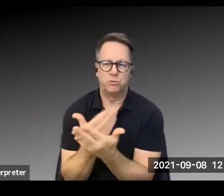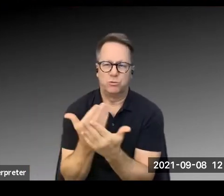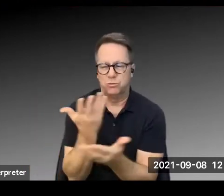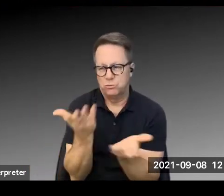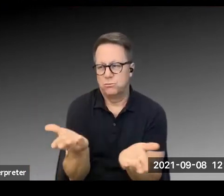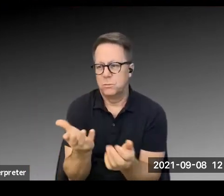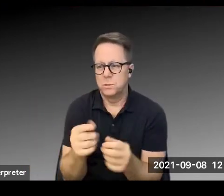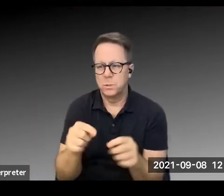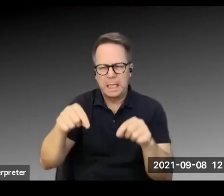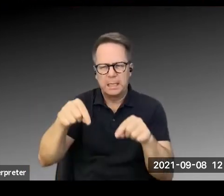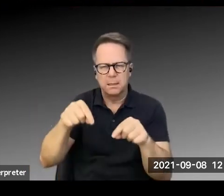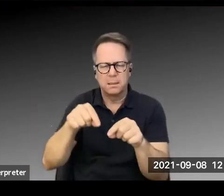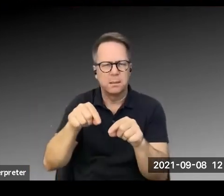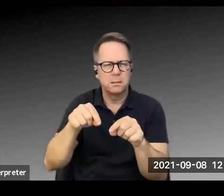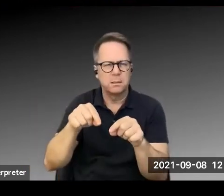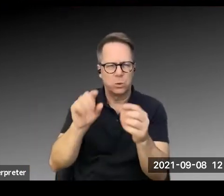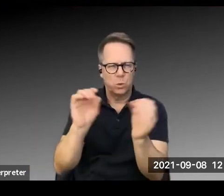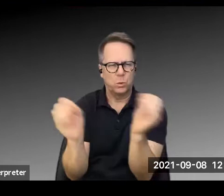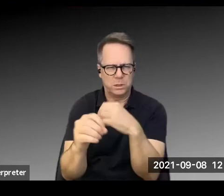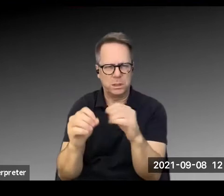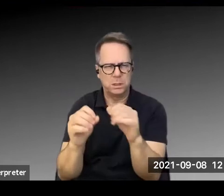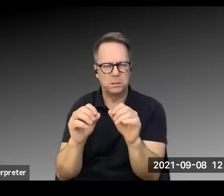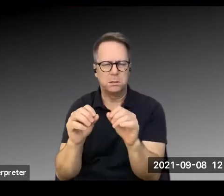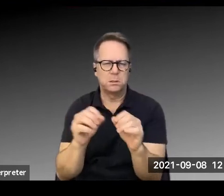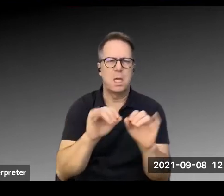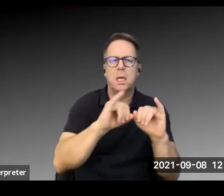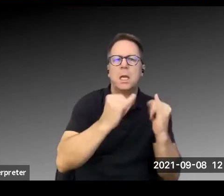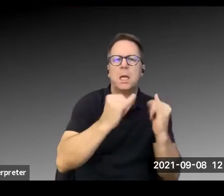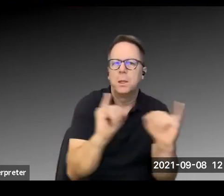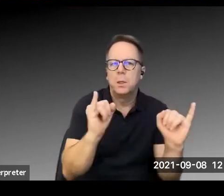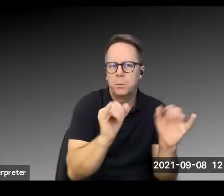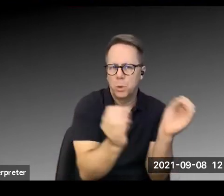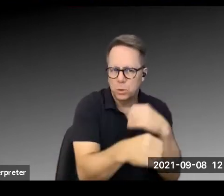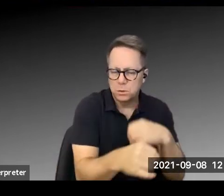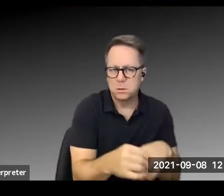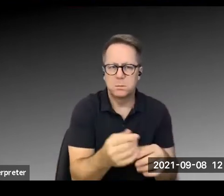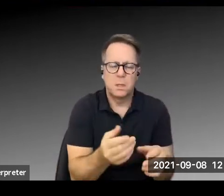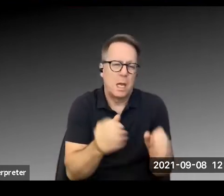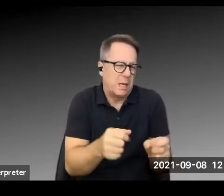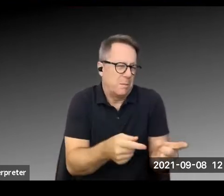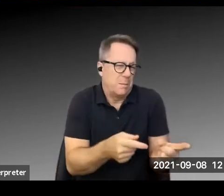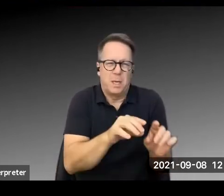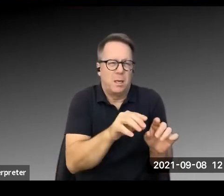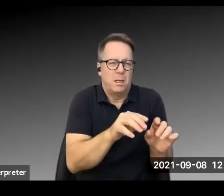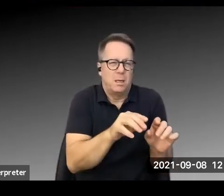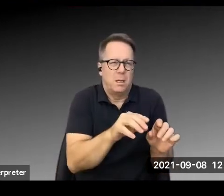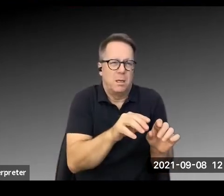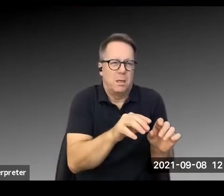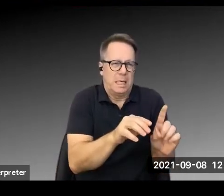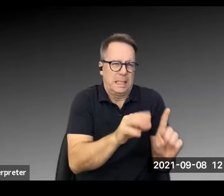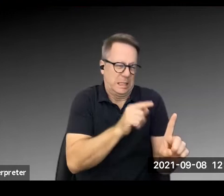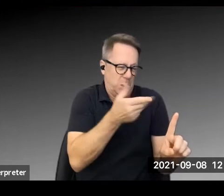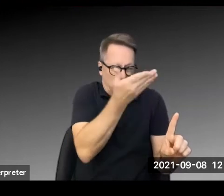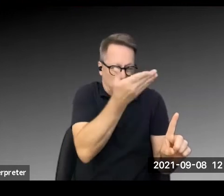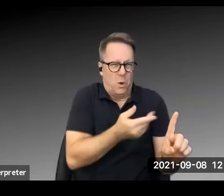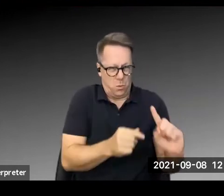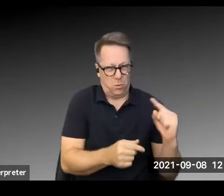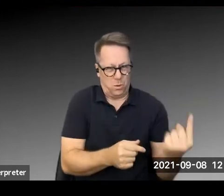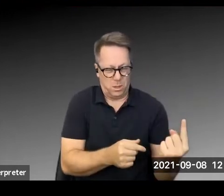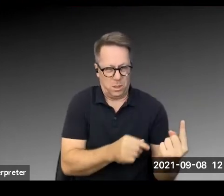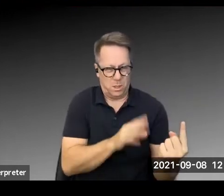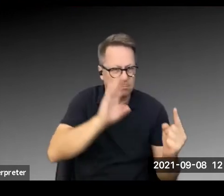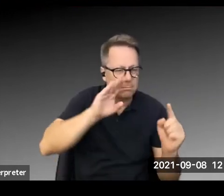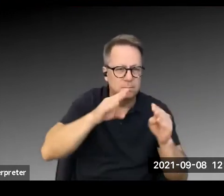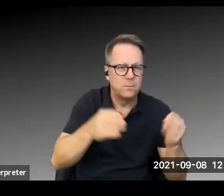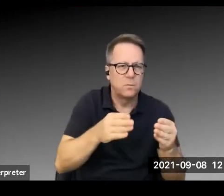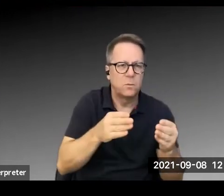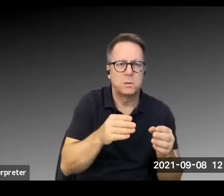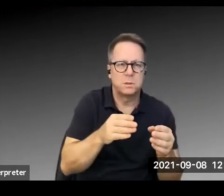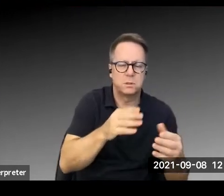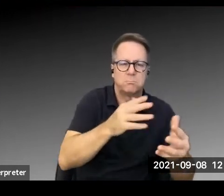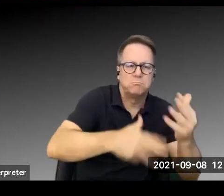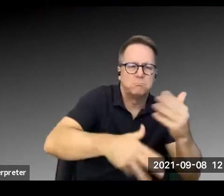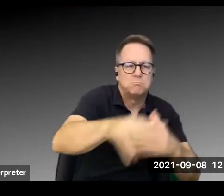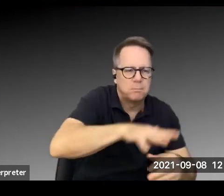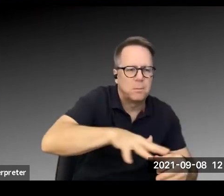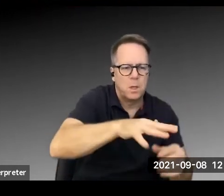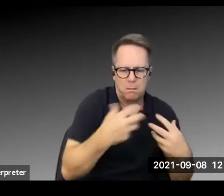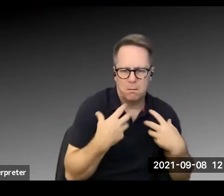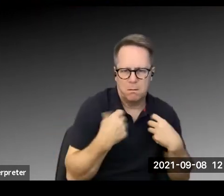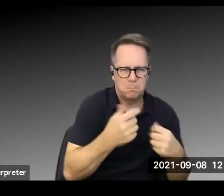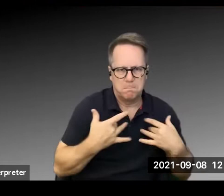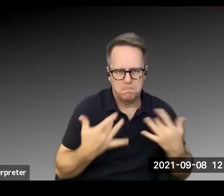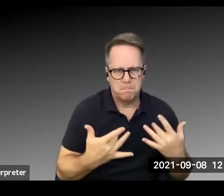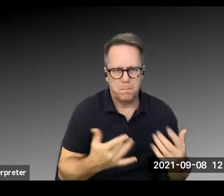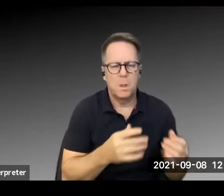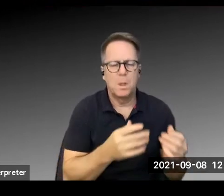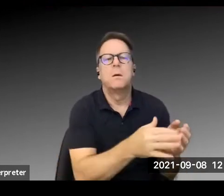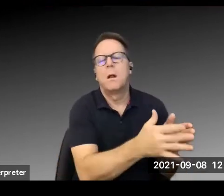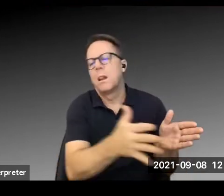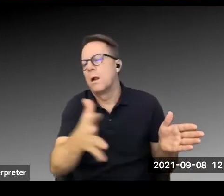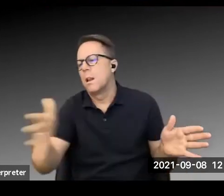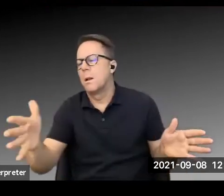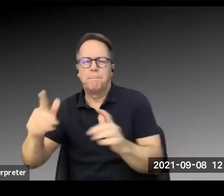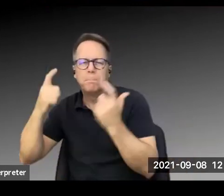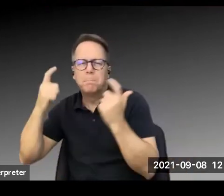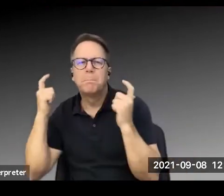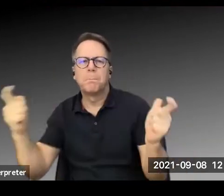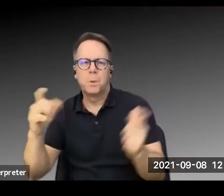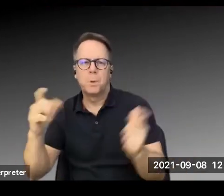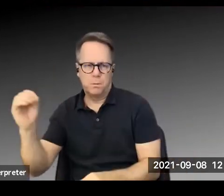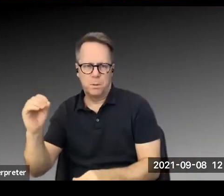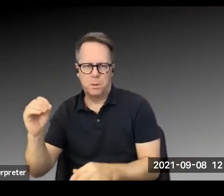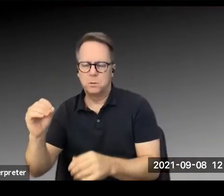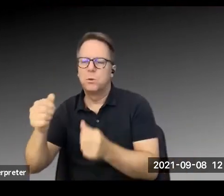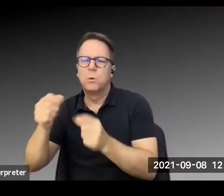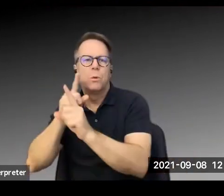size of organization, independent organizations that can range from one person who's serving the social determinants of health of particular communities to larger organizations that are trying to do provide a range of service to multiple communities,